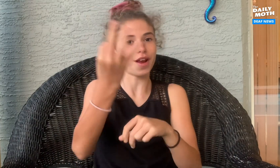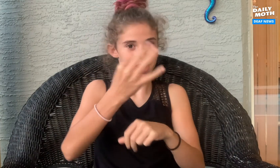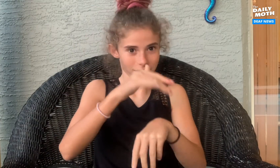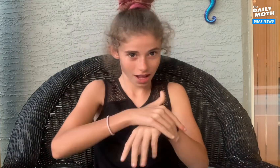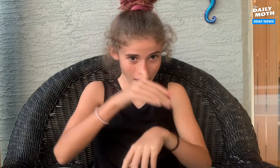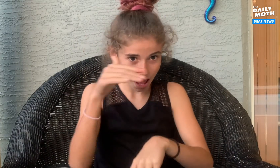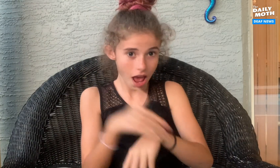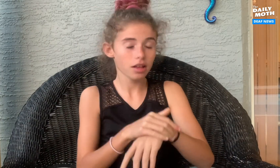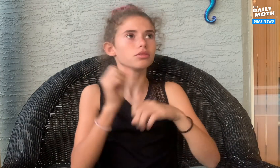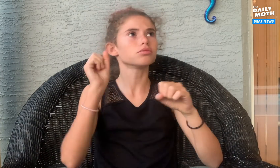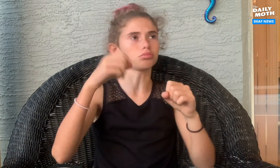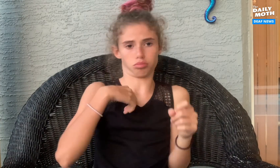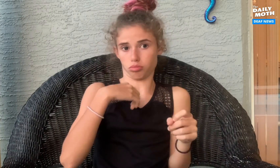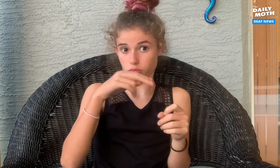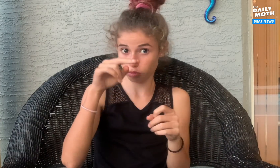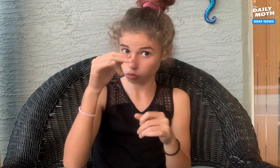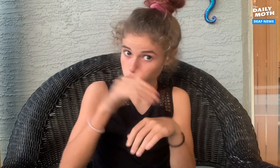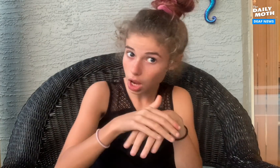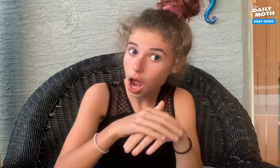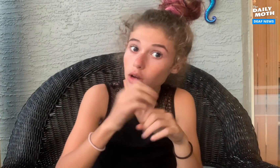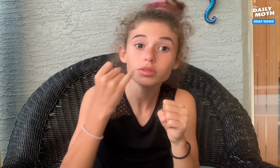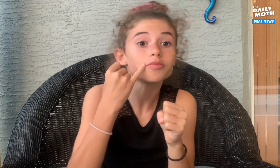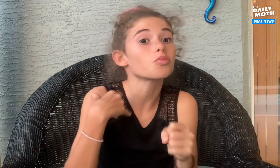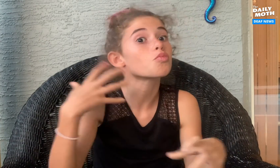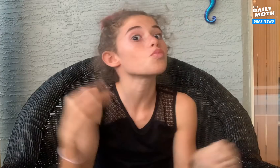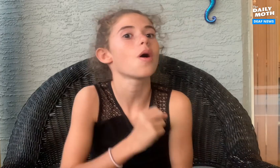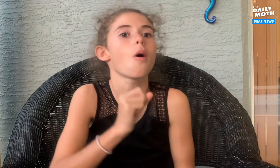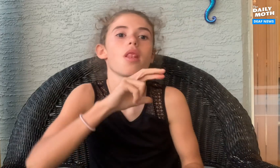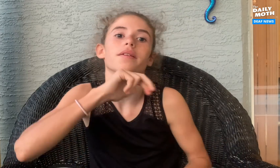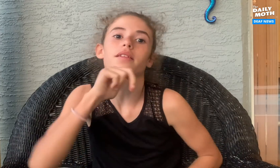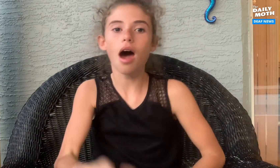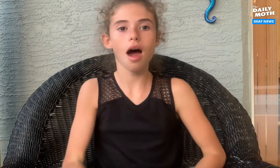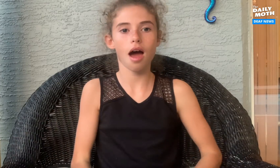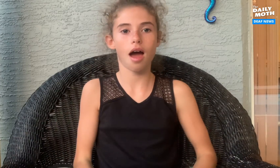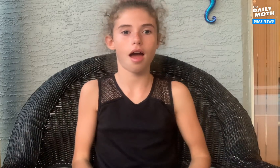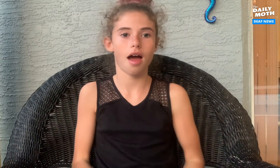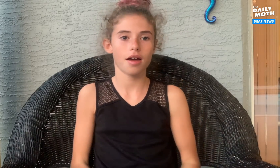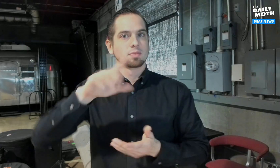that one wants to burn this party down and